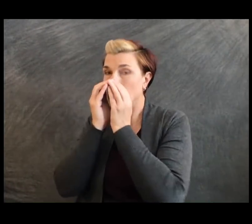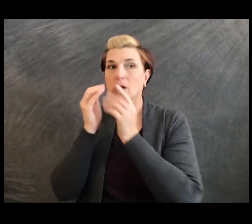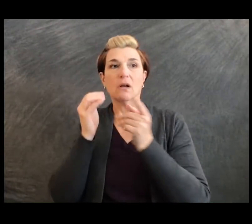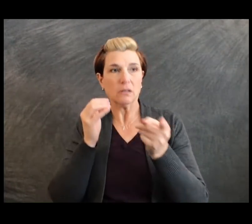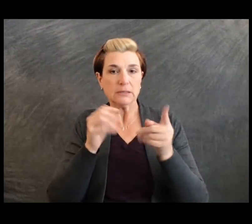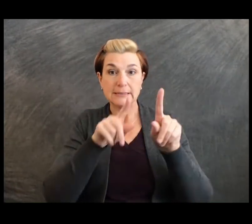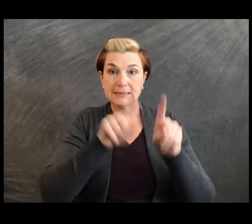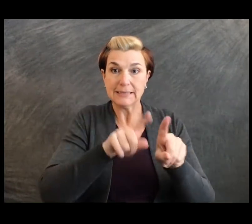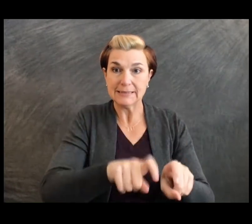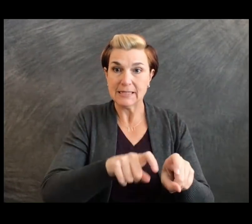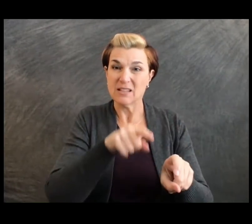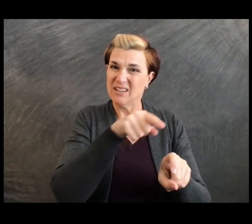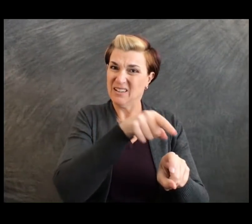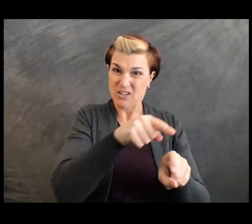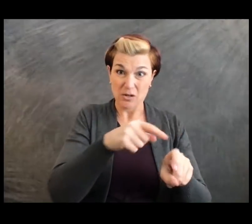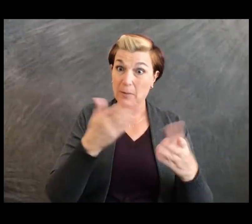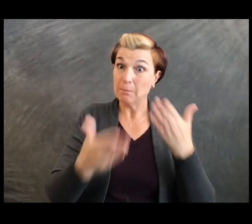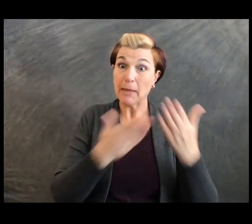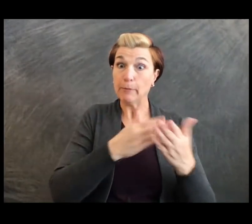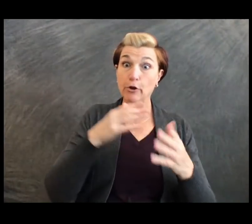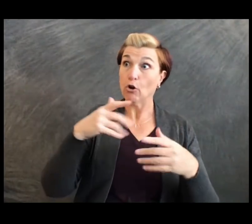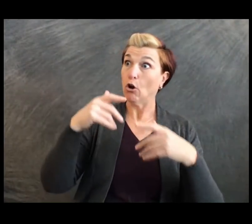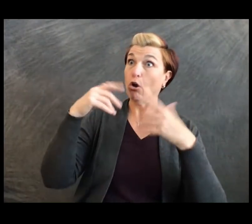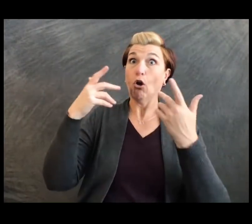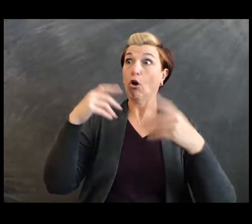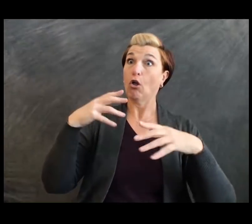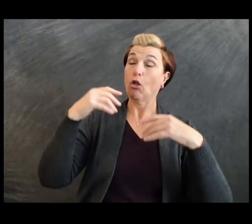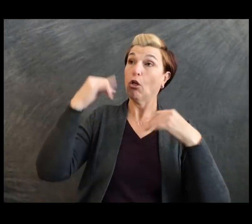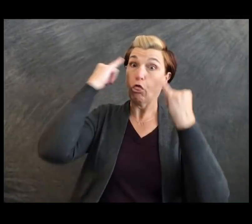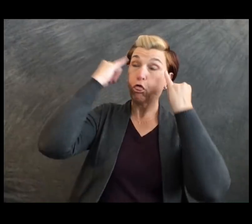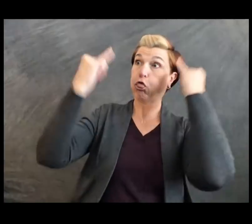availability of PPE s now and we're working hard to correct that but